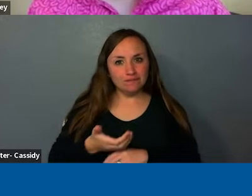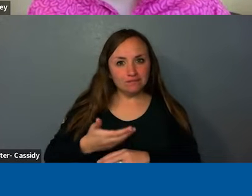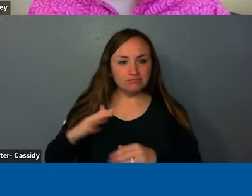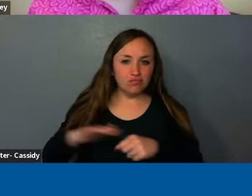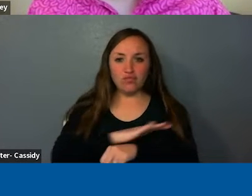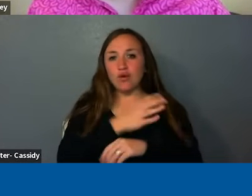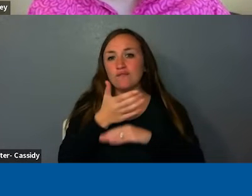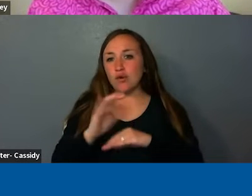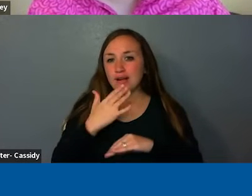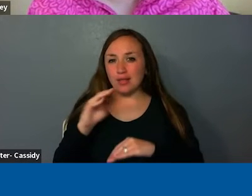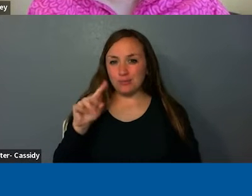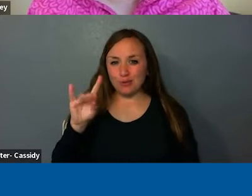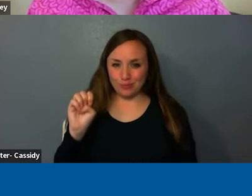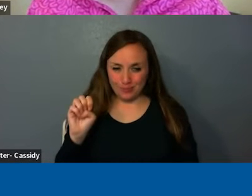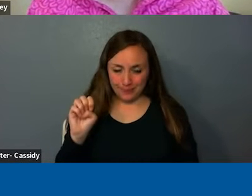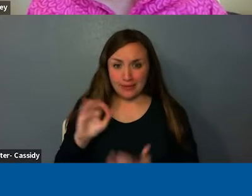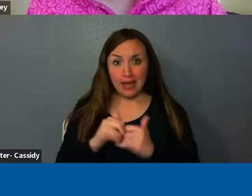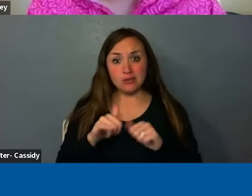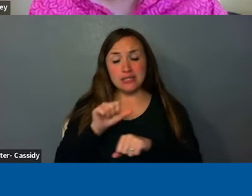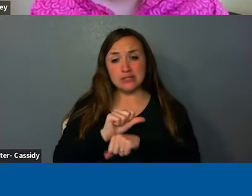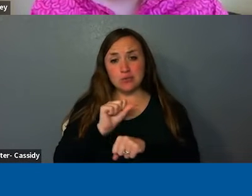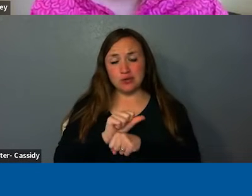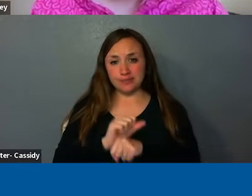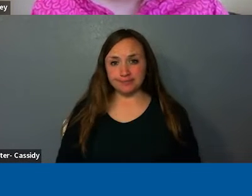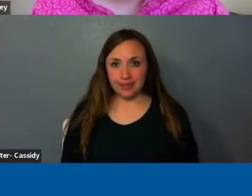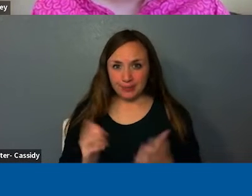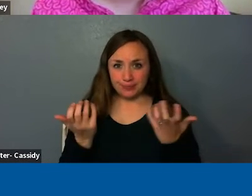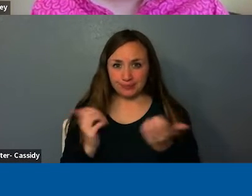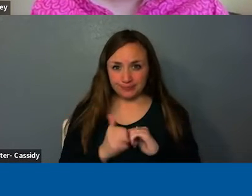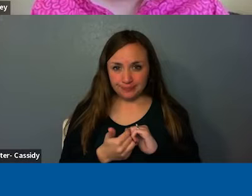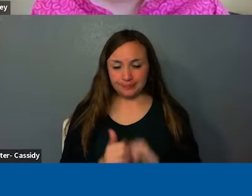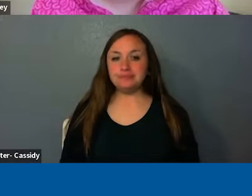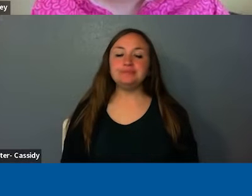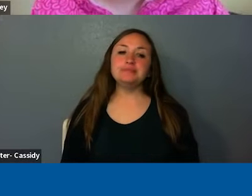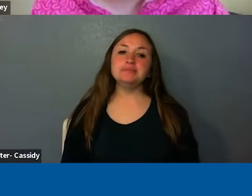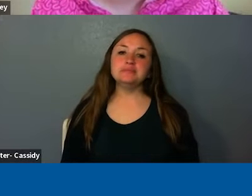So, you know, how does this work under the hood? Here is a secret.